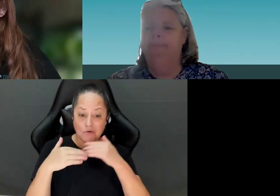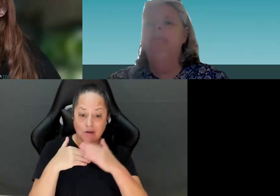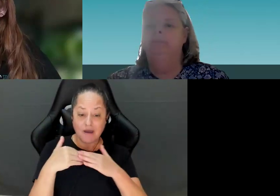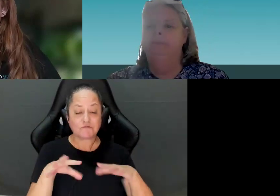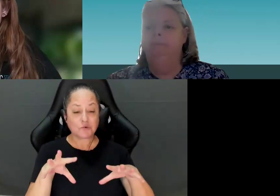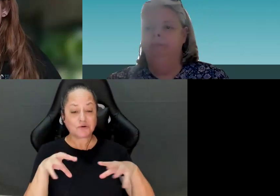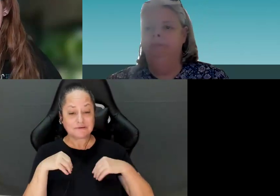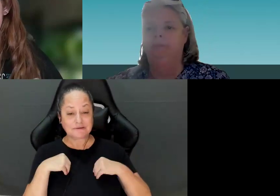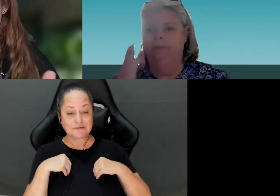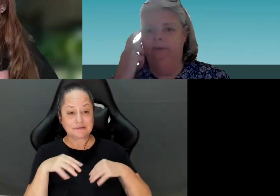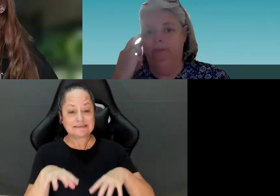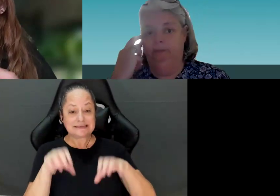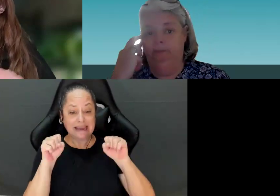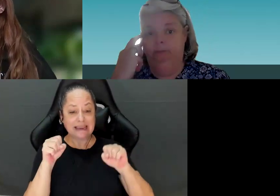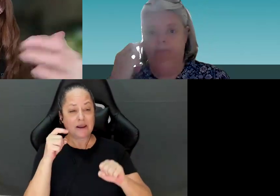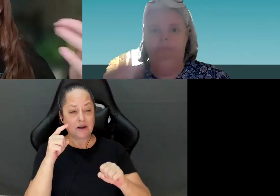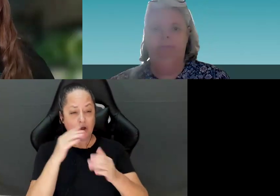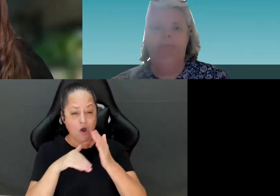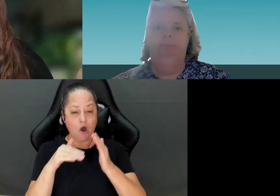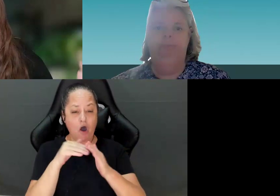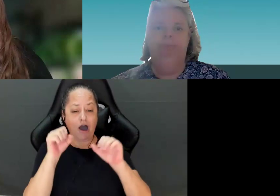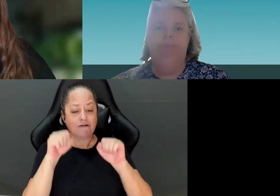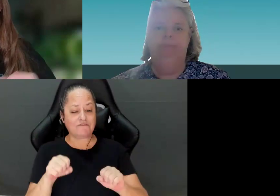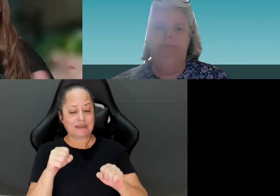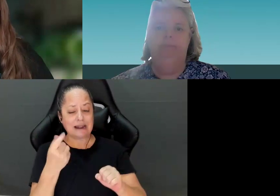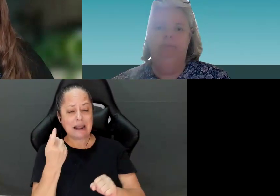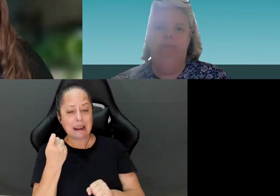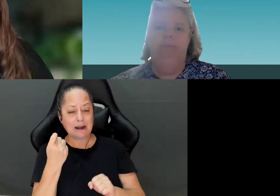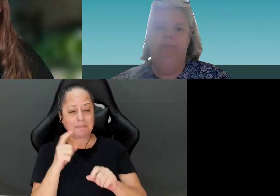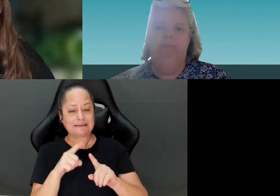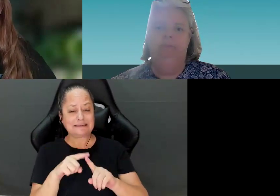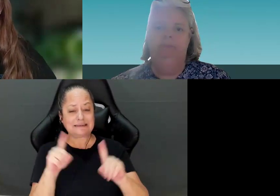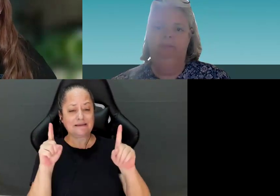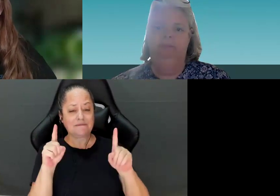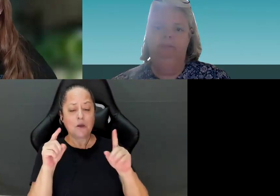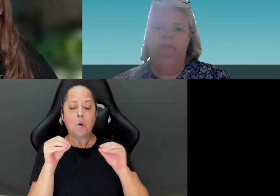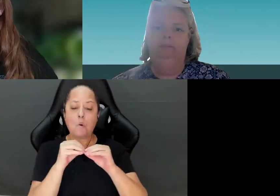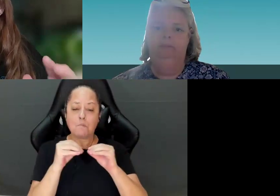And often we are able to sort of take a slightly, slightly more risk than a traditional bank